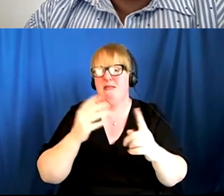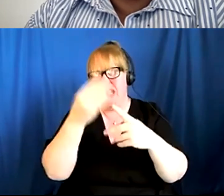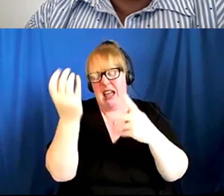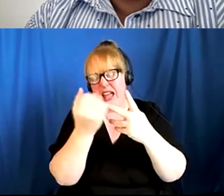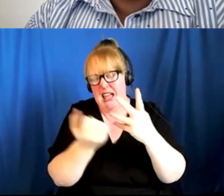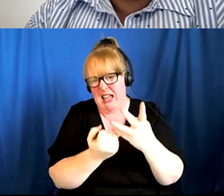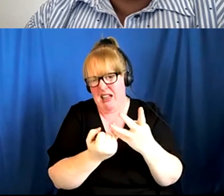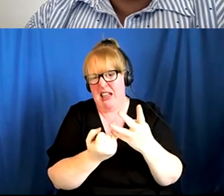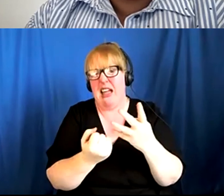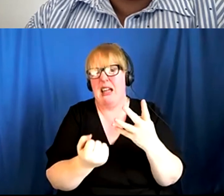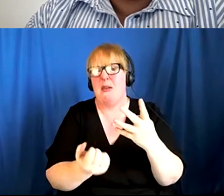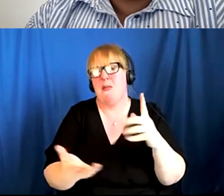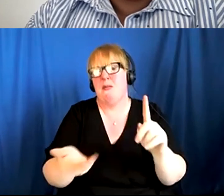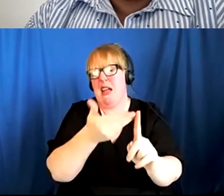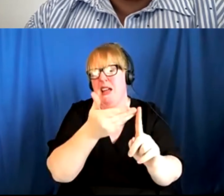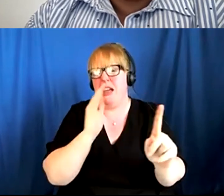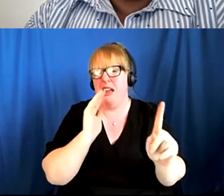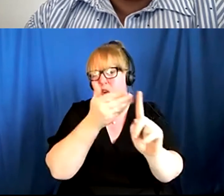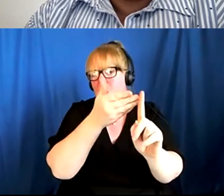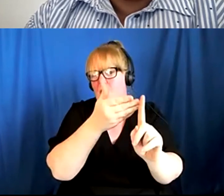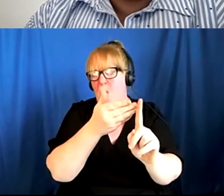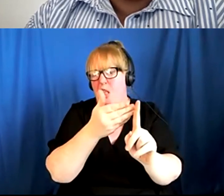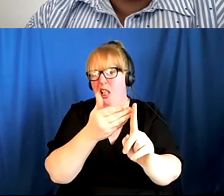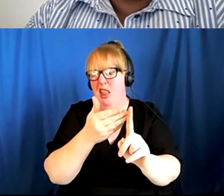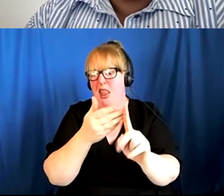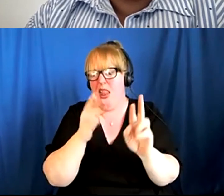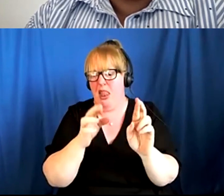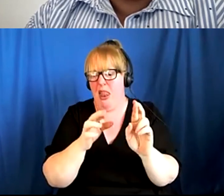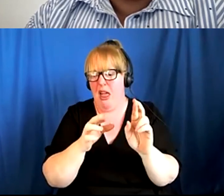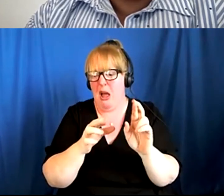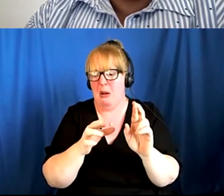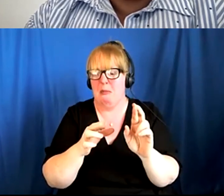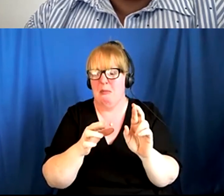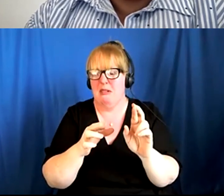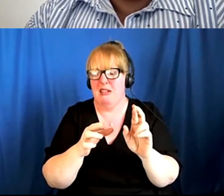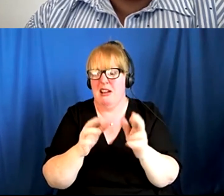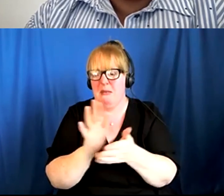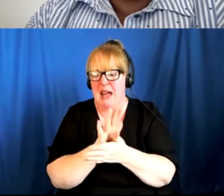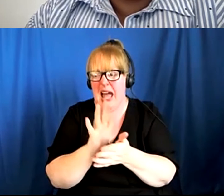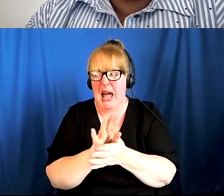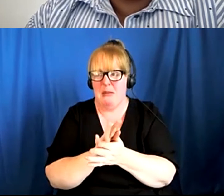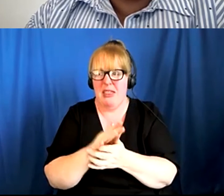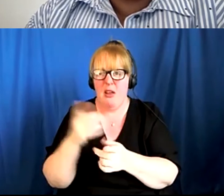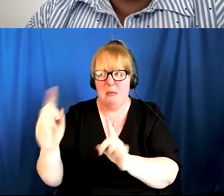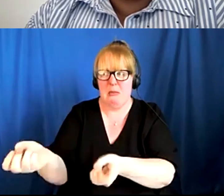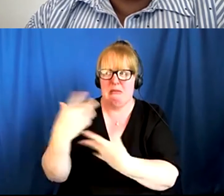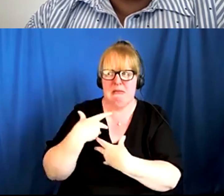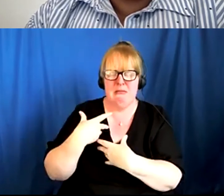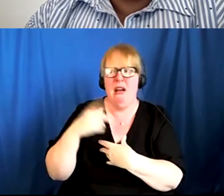that's fine. I think I'm kind of happy to be told often, by the people that take part in my things that what they what they